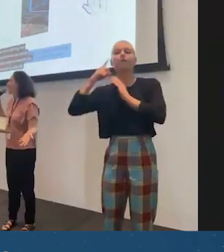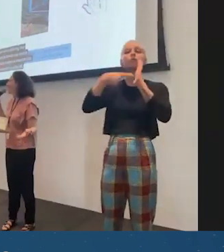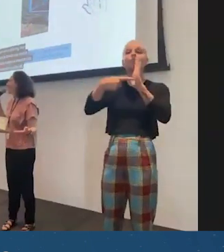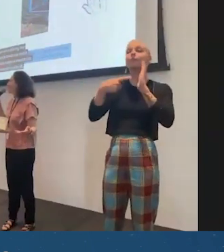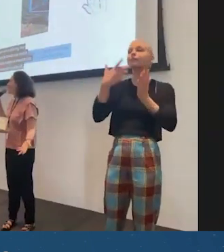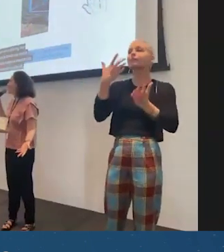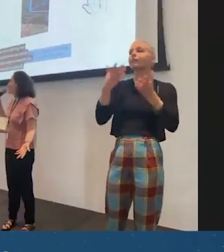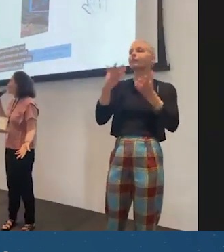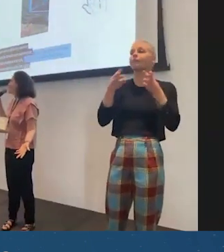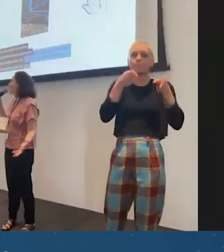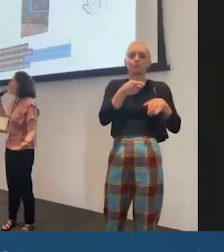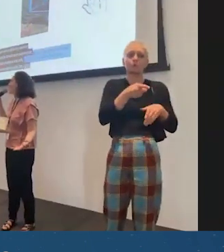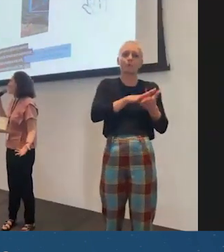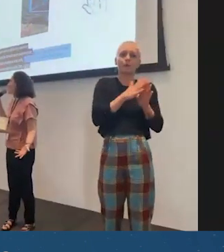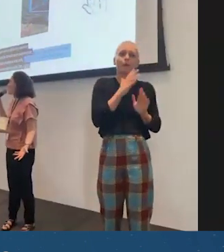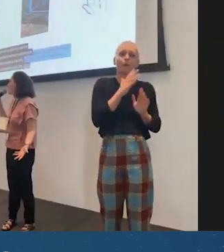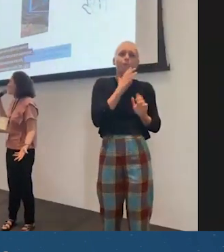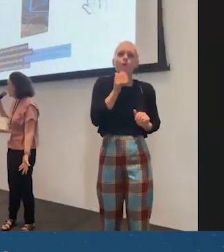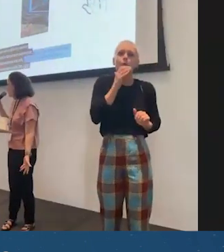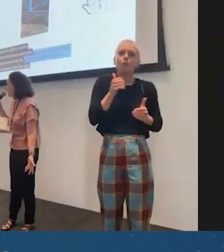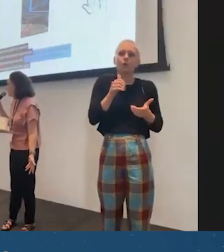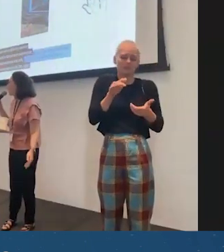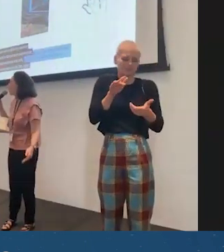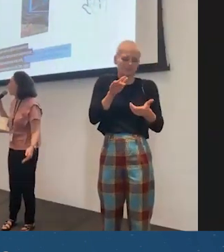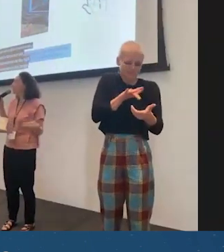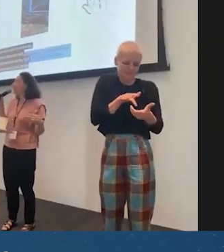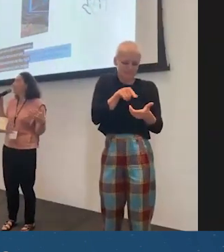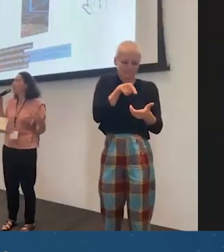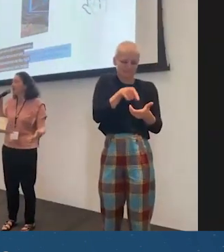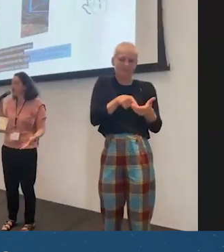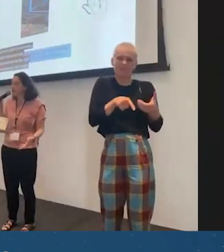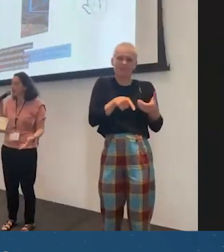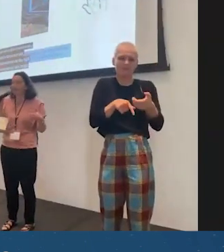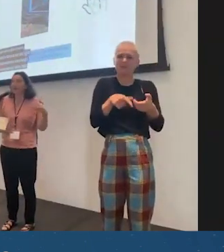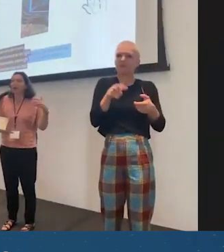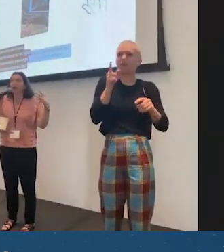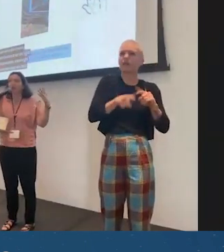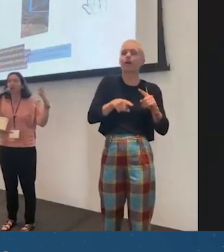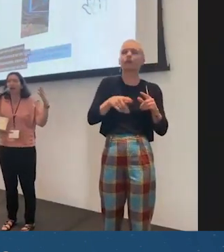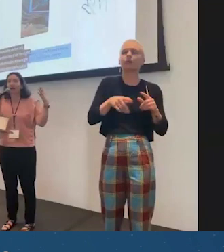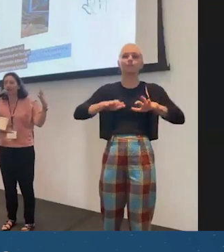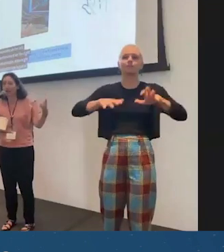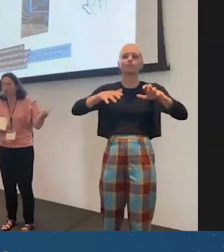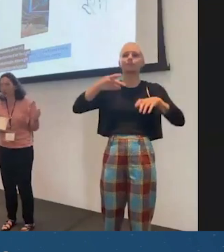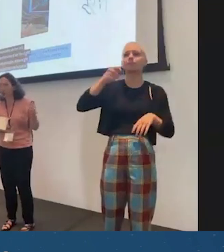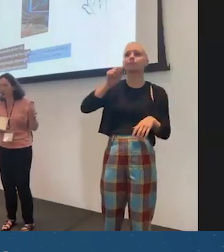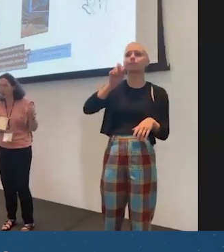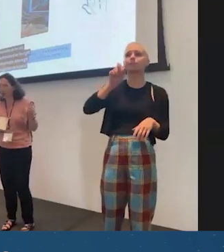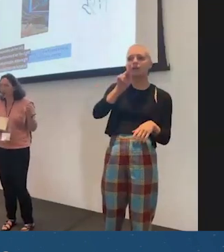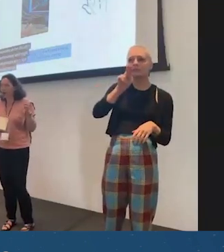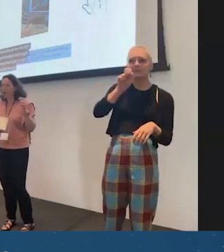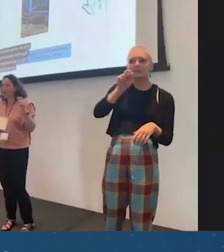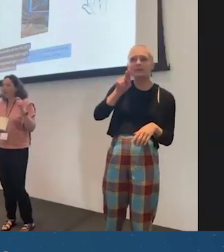of the ability to control a touchscreen phone, for example. Maybe they develop Parkinson's, or they have essential tremor.